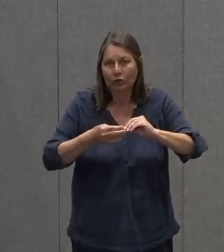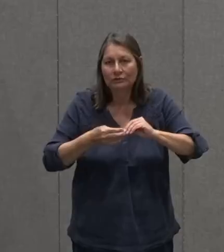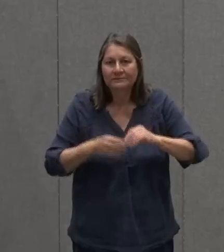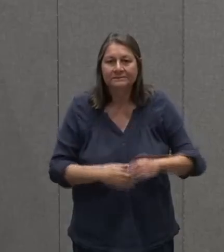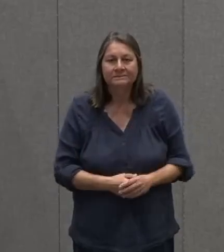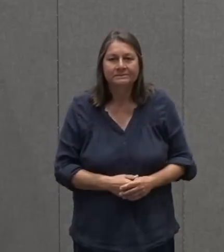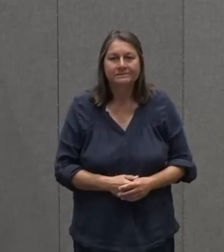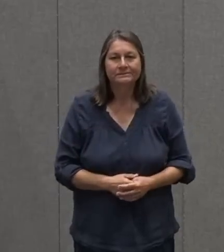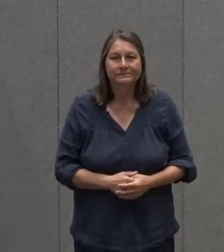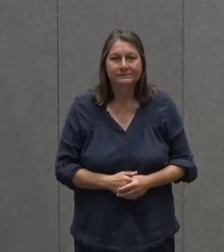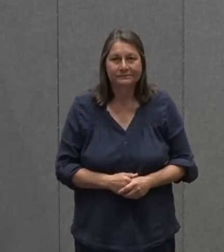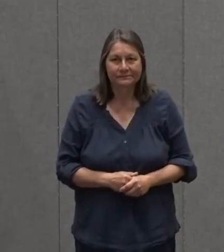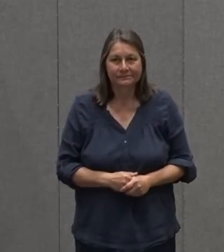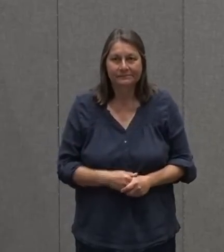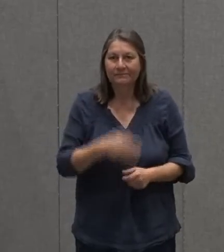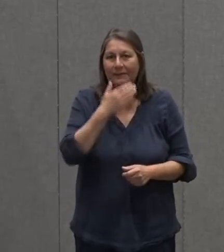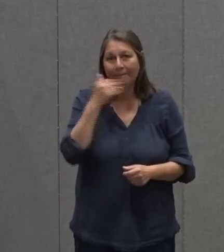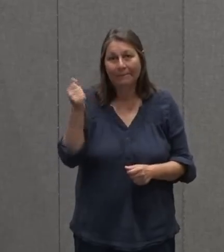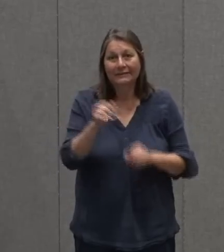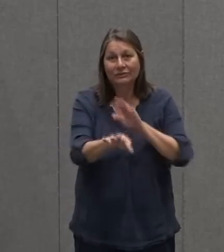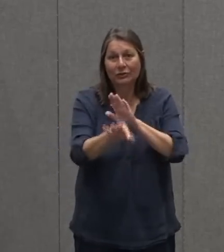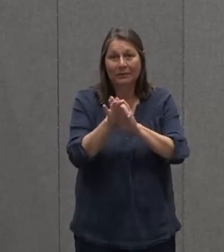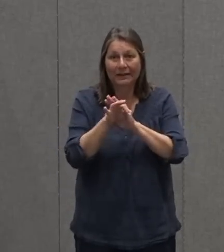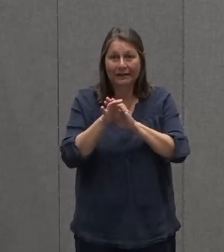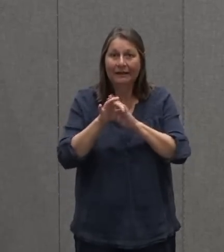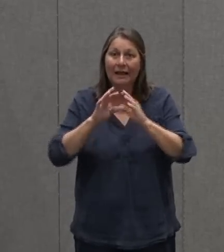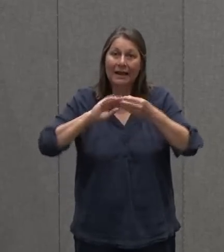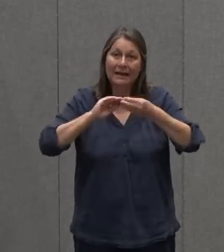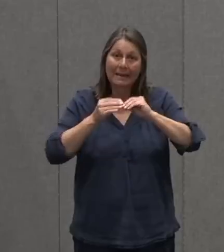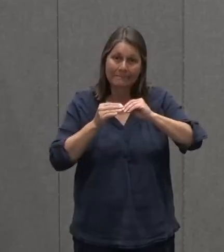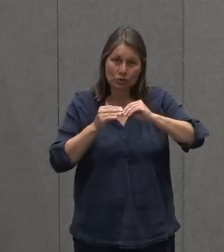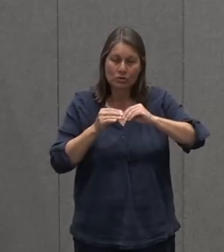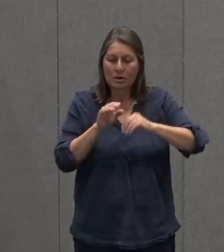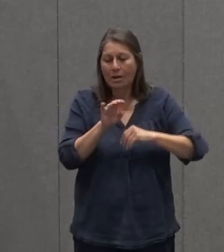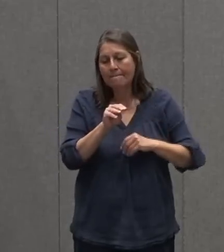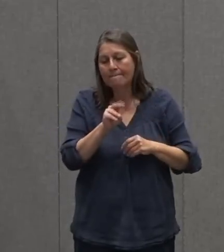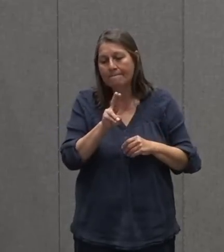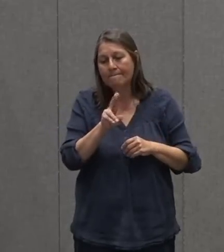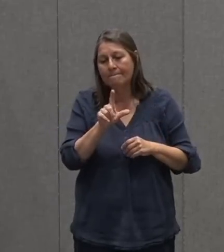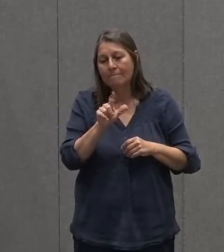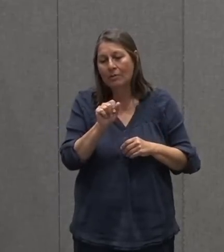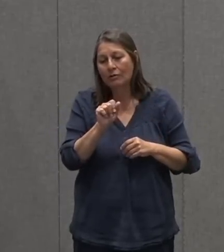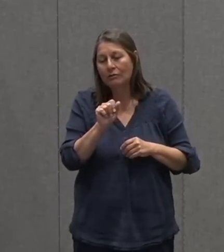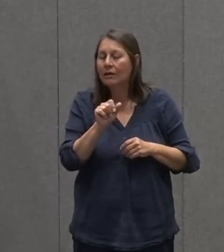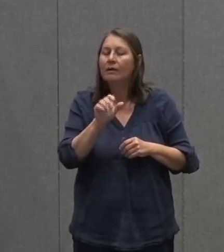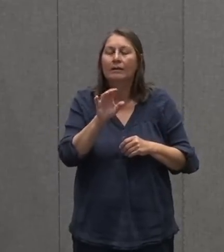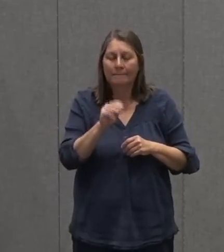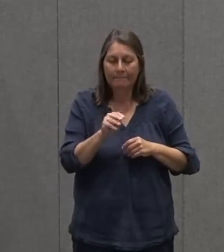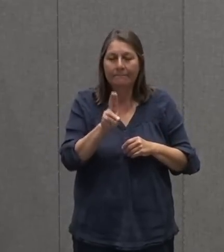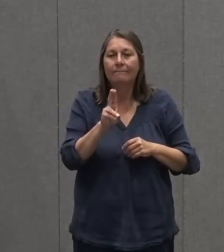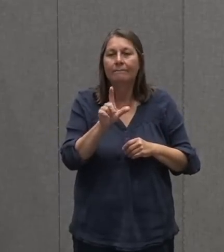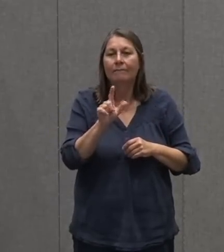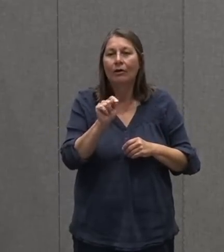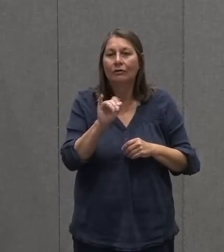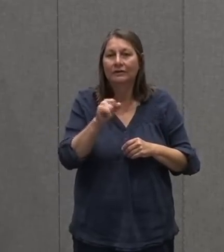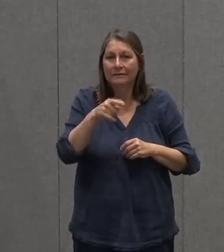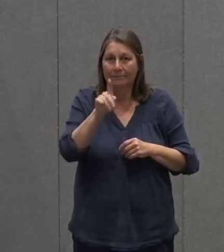So, best to pick a multiple that's a little bit higher so that's why said two through nine but that was a fun little game.